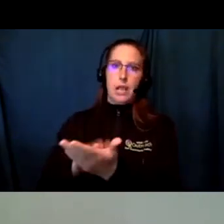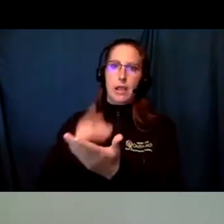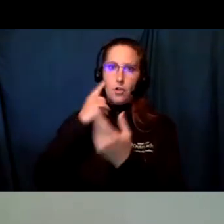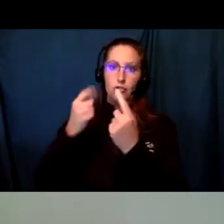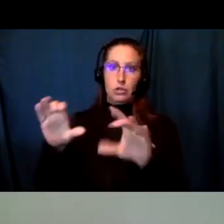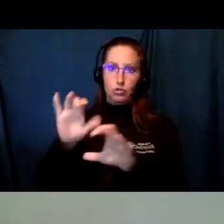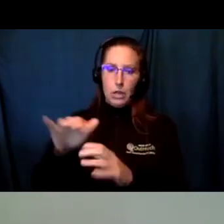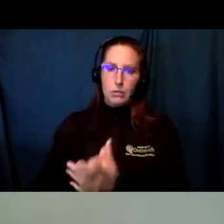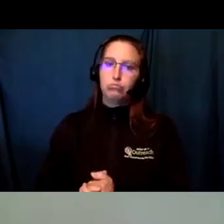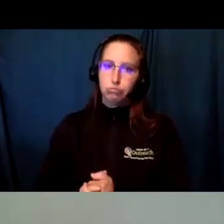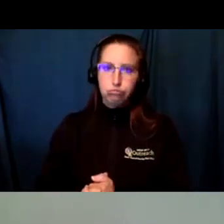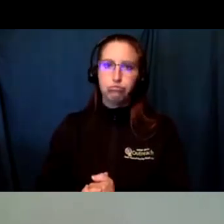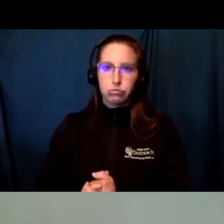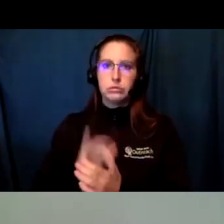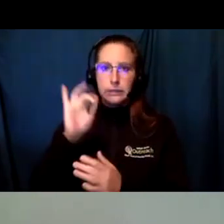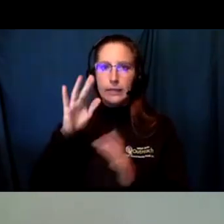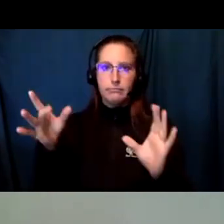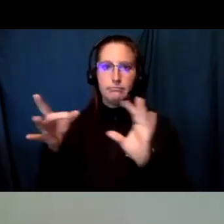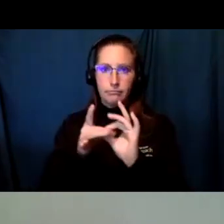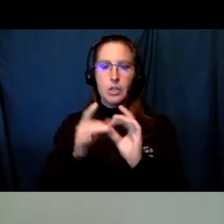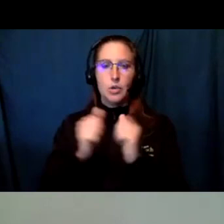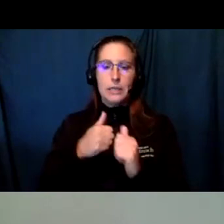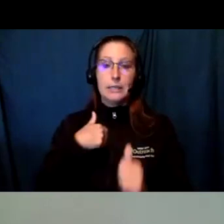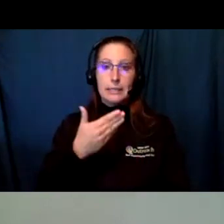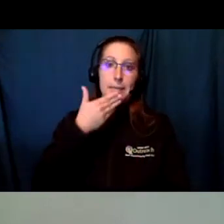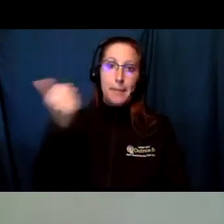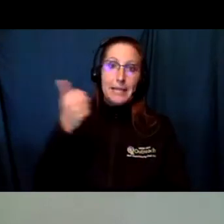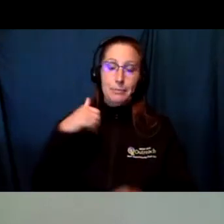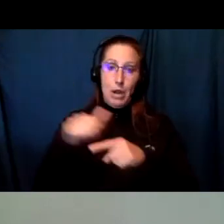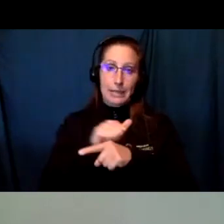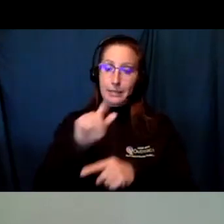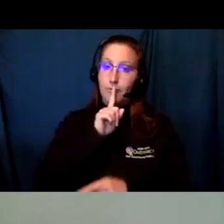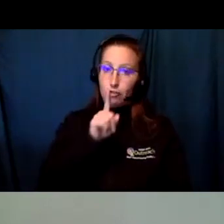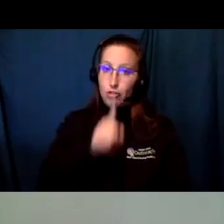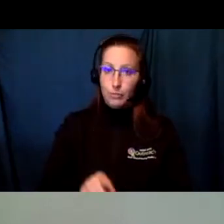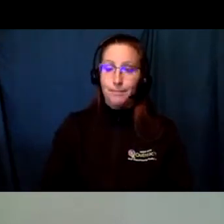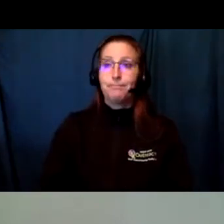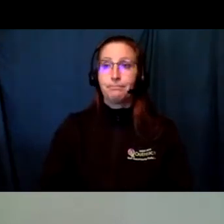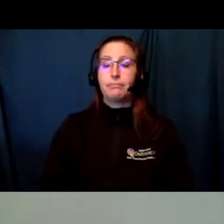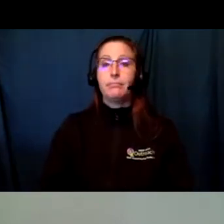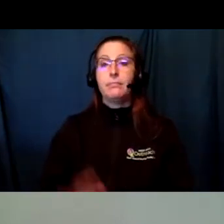It is definitely aligned with the recommended best practices and finding an infant ophthalmologist